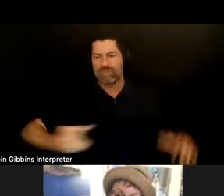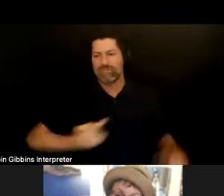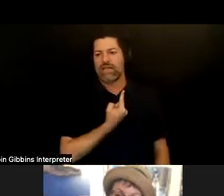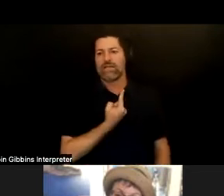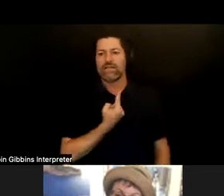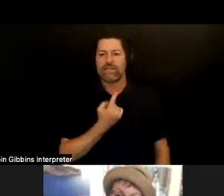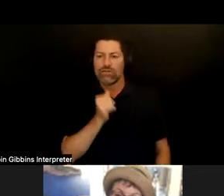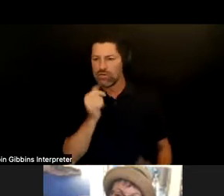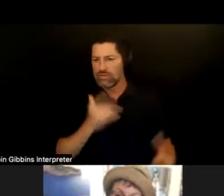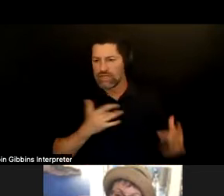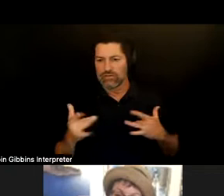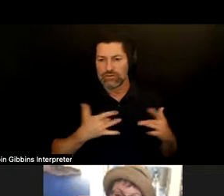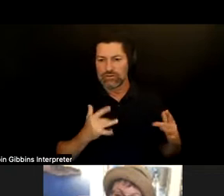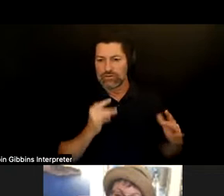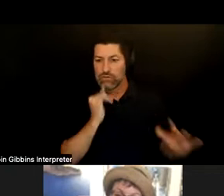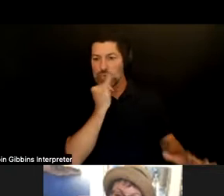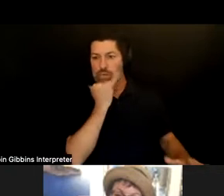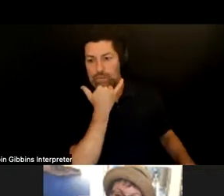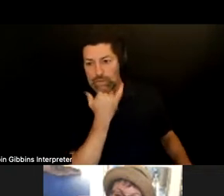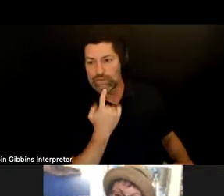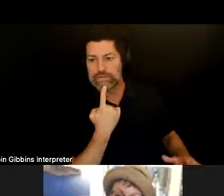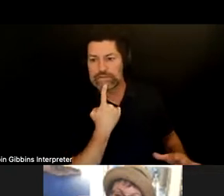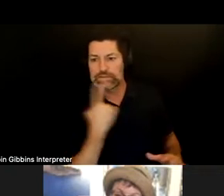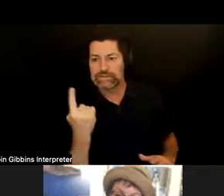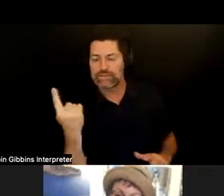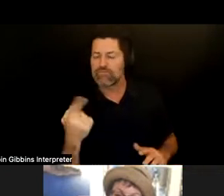know, saying the wrong thing. I am more than happy to answer.